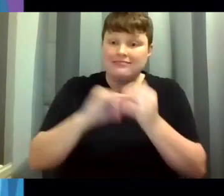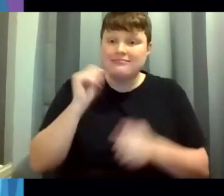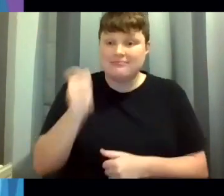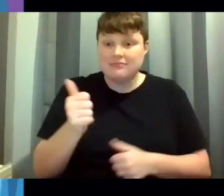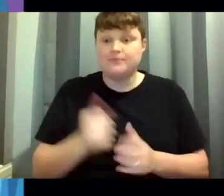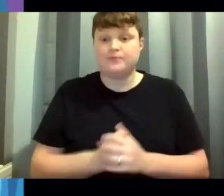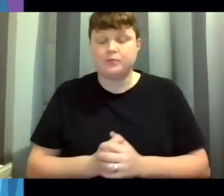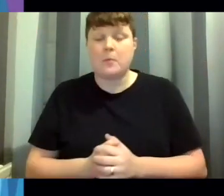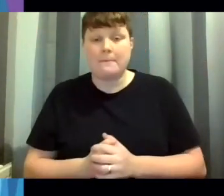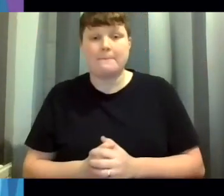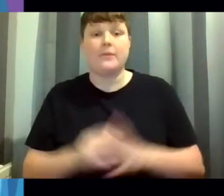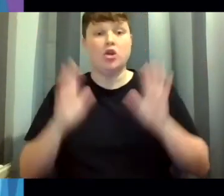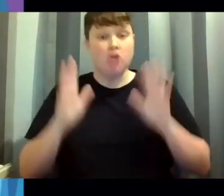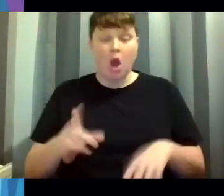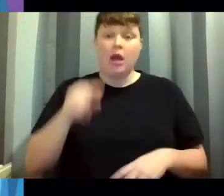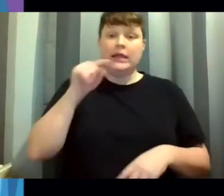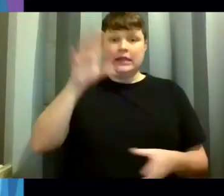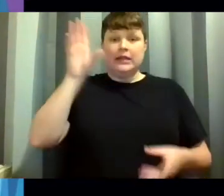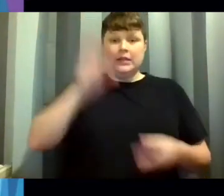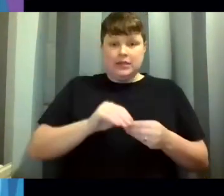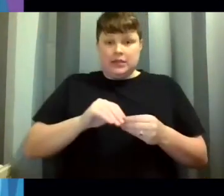So, the concept itself is to take an intelligent optical